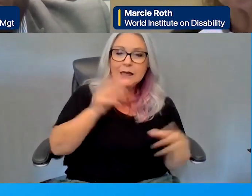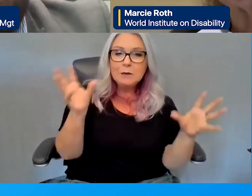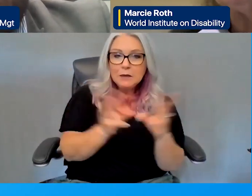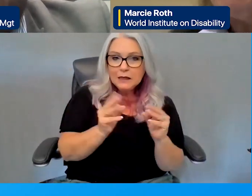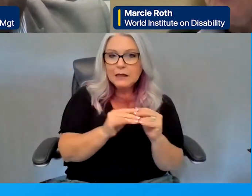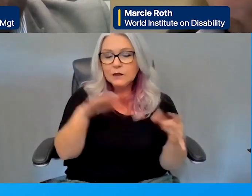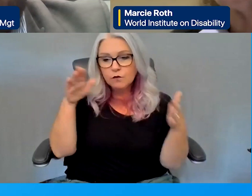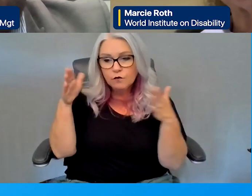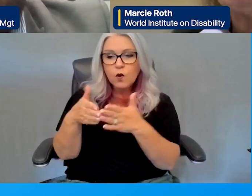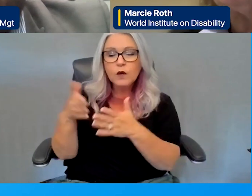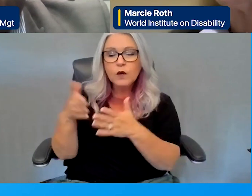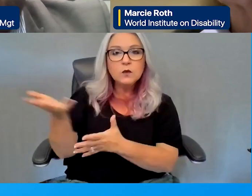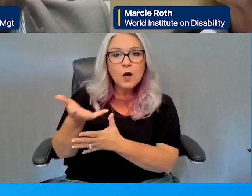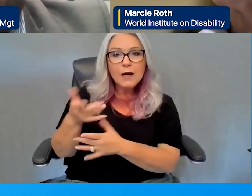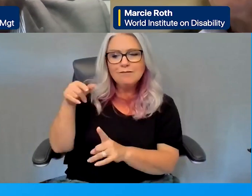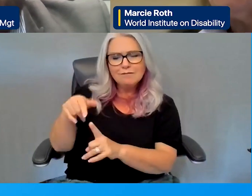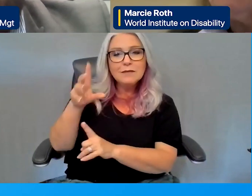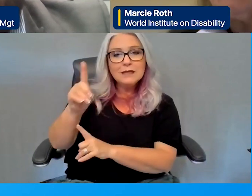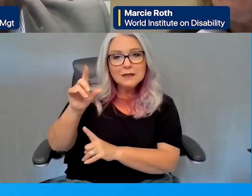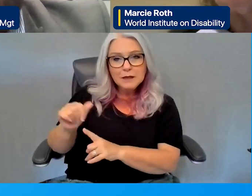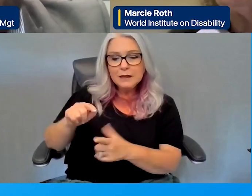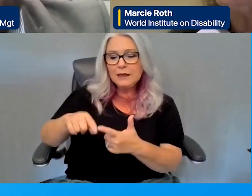disability, COVID and other